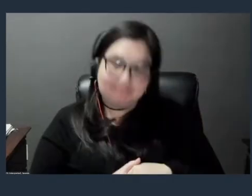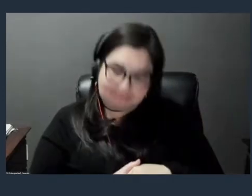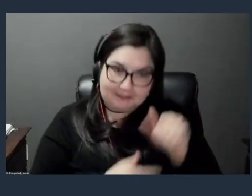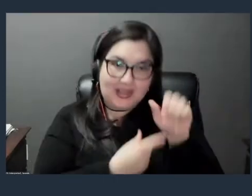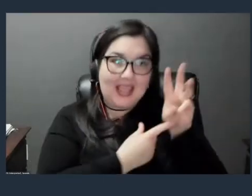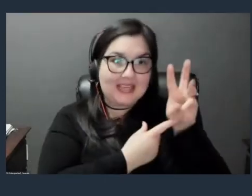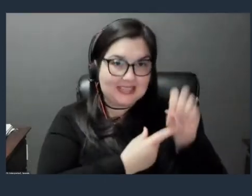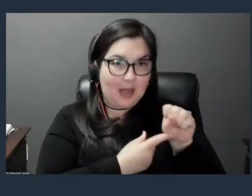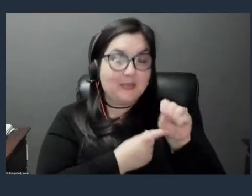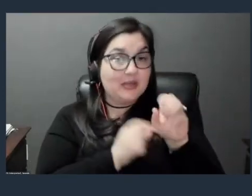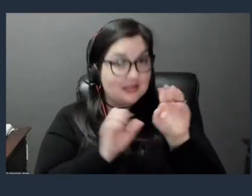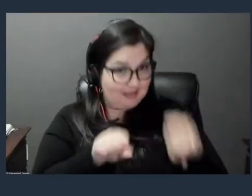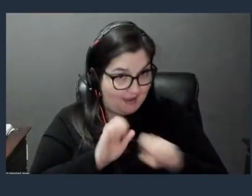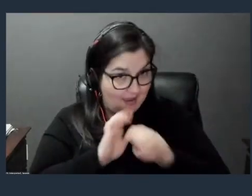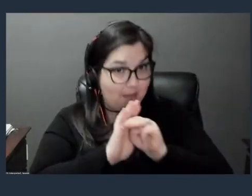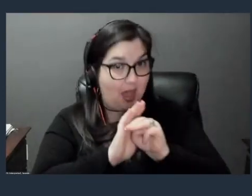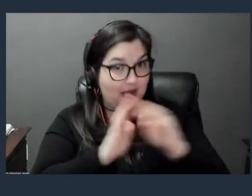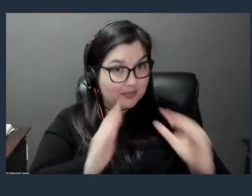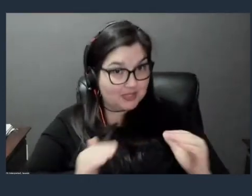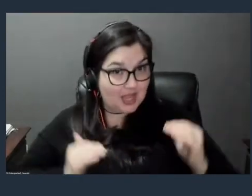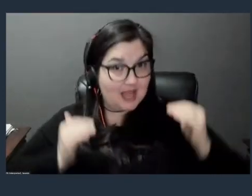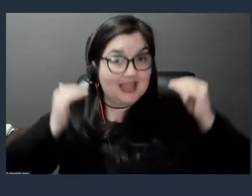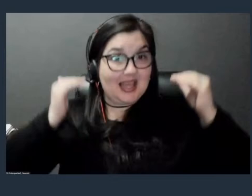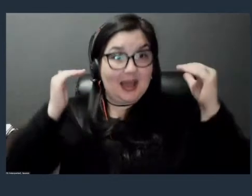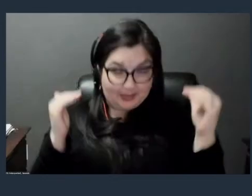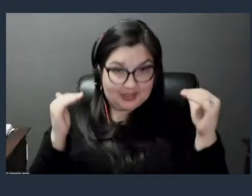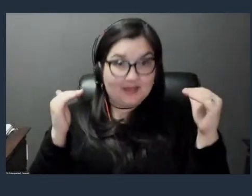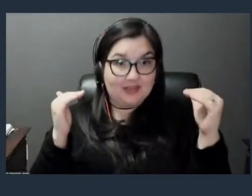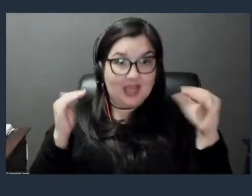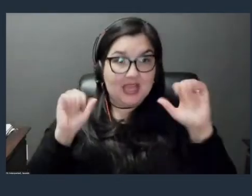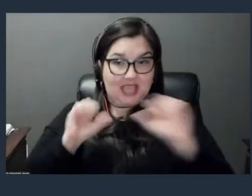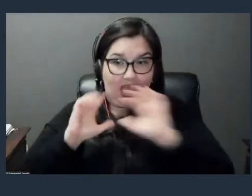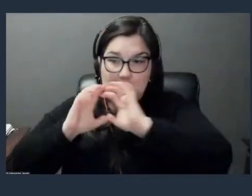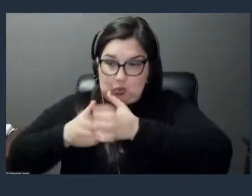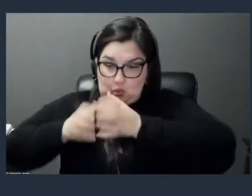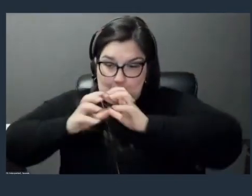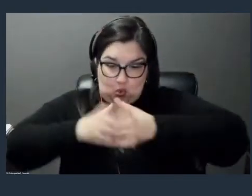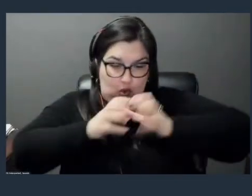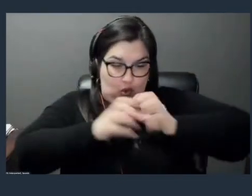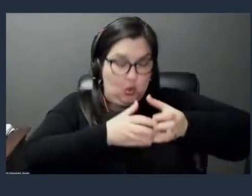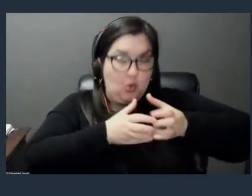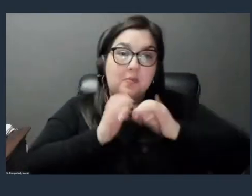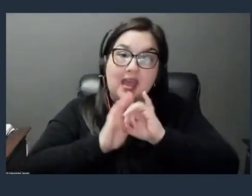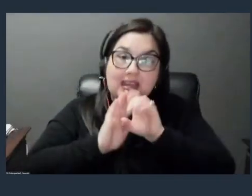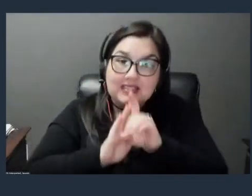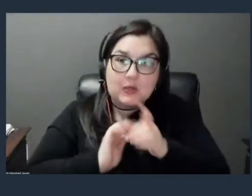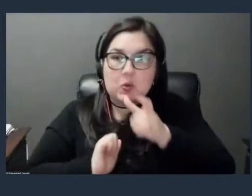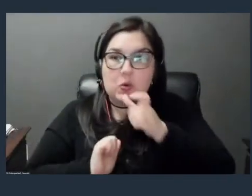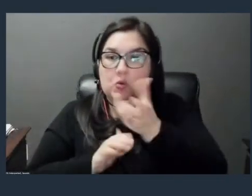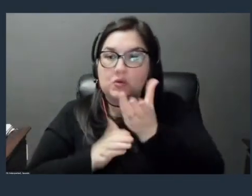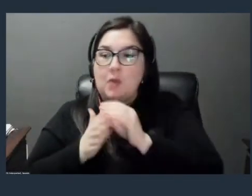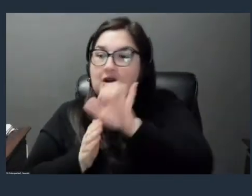to go up a level in scale in order to group these identities to talk about who's part of this project and who's part of that project